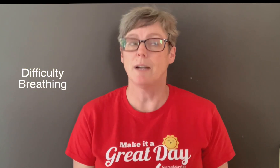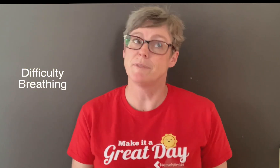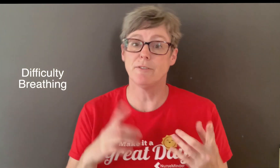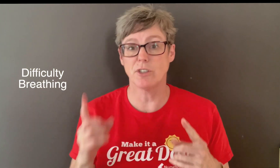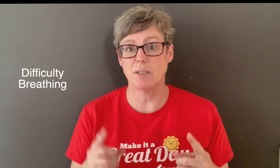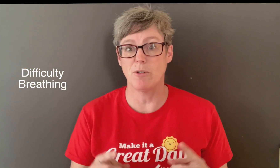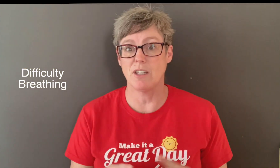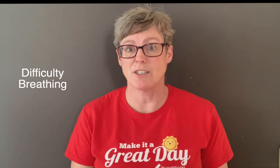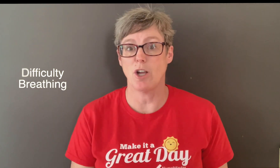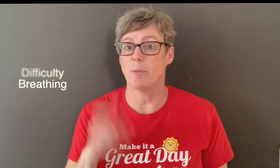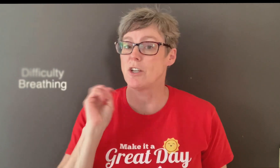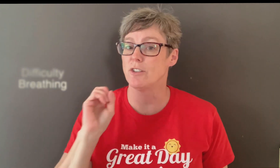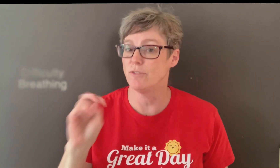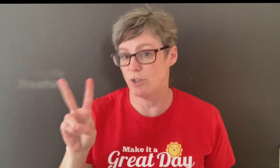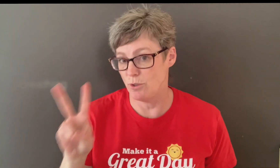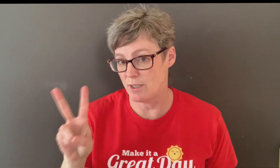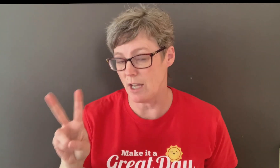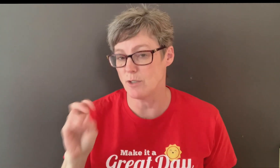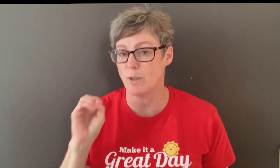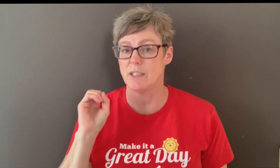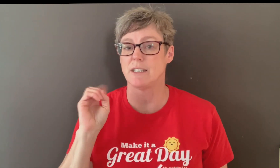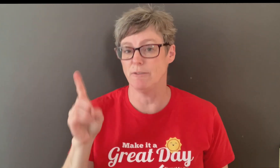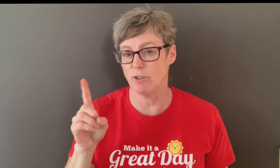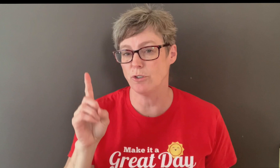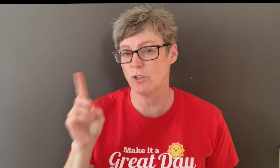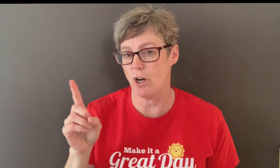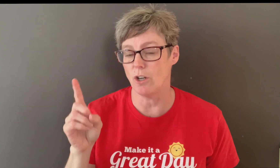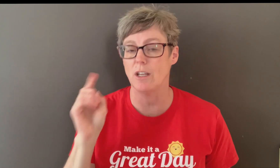difficulty breathing is a combination of two signs: one is difficult or hard and